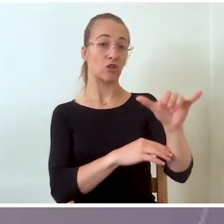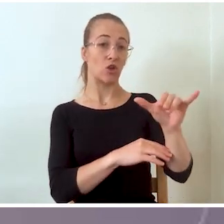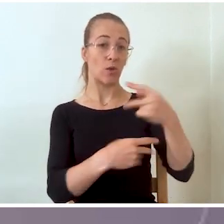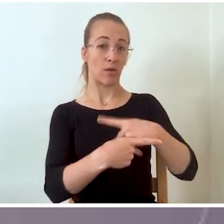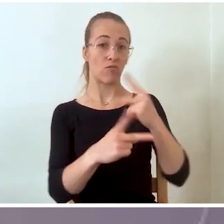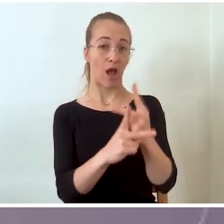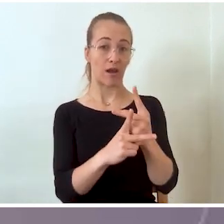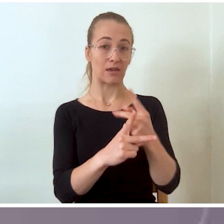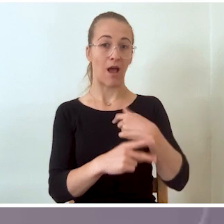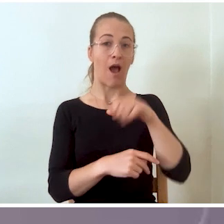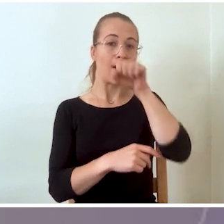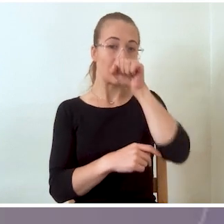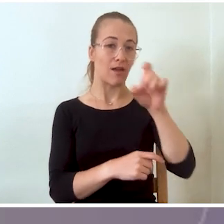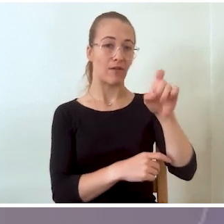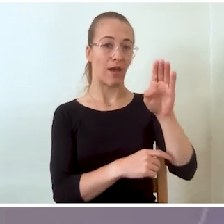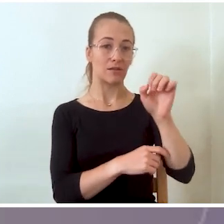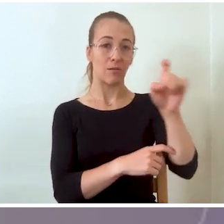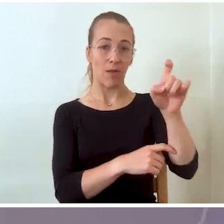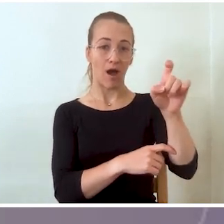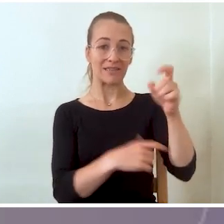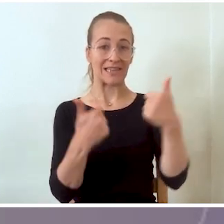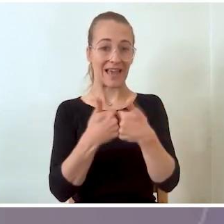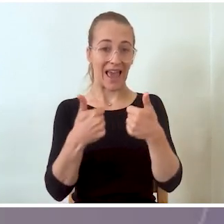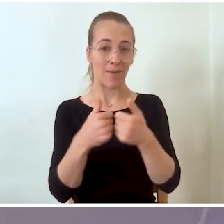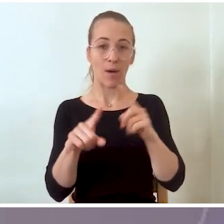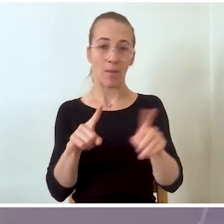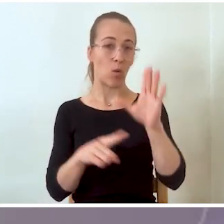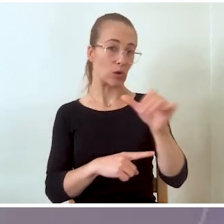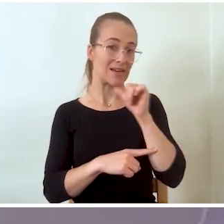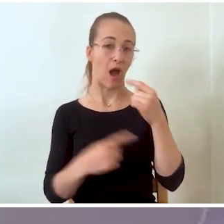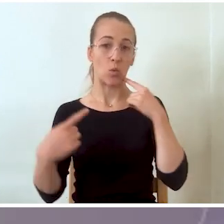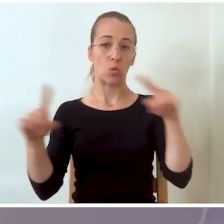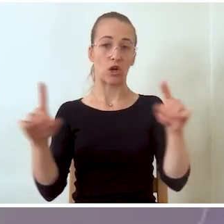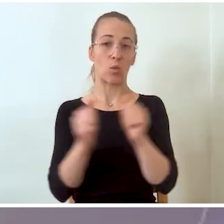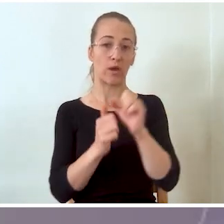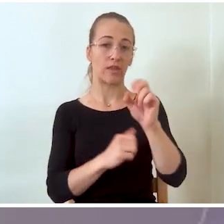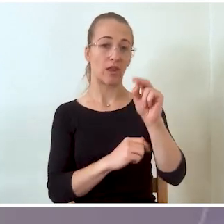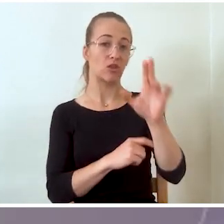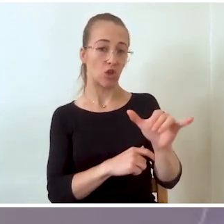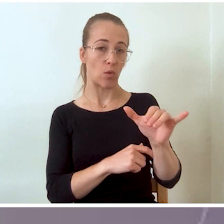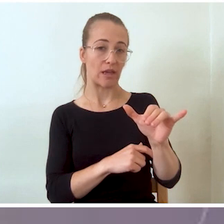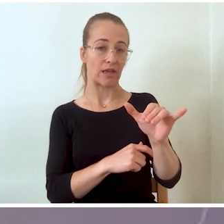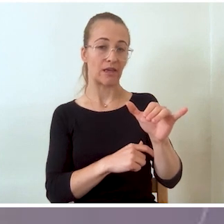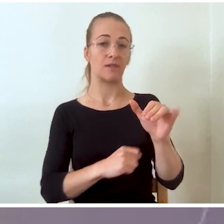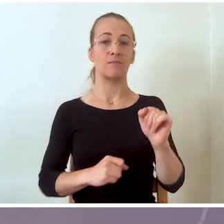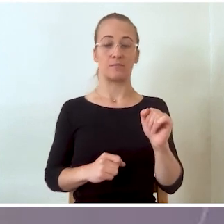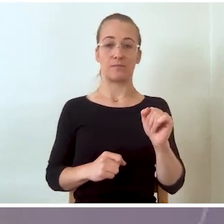I loved the Xbox console, but it wouldn't work with the Sony product, and so there's a situation